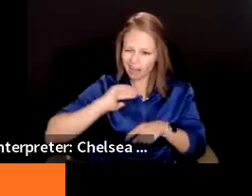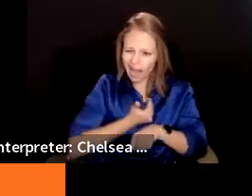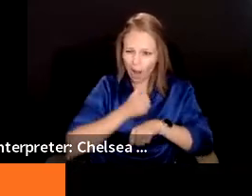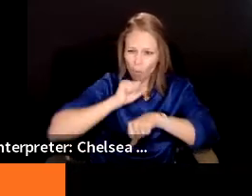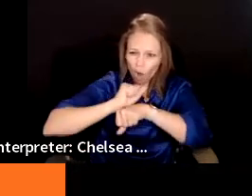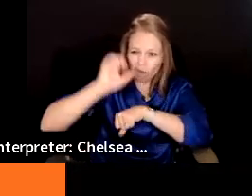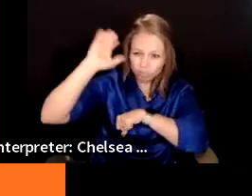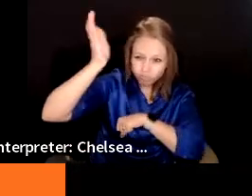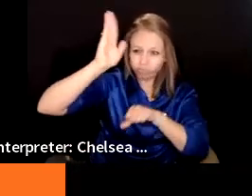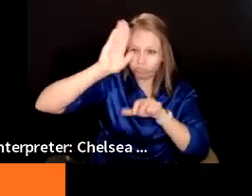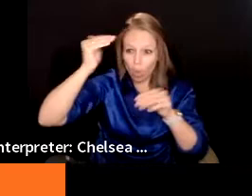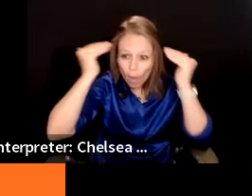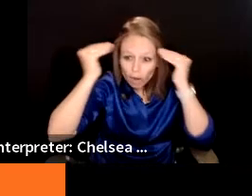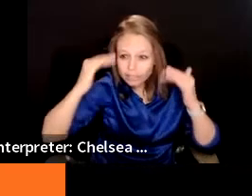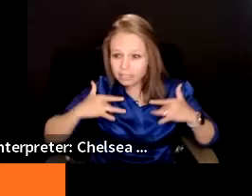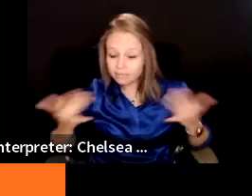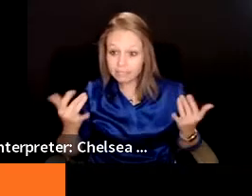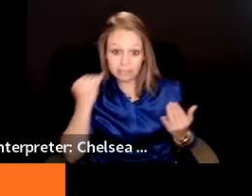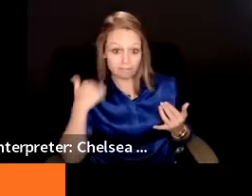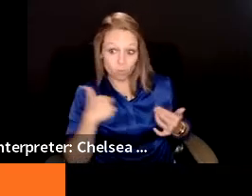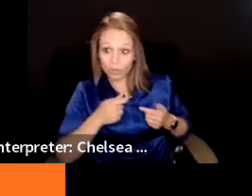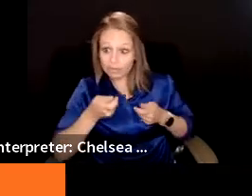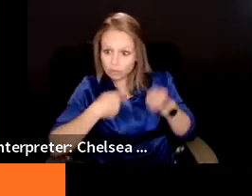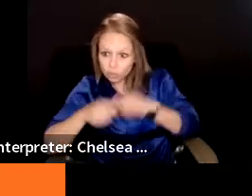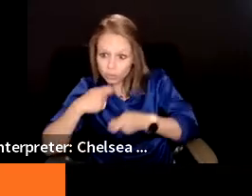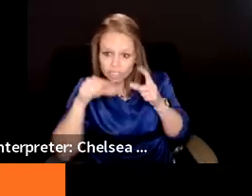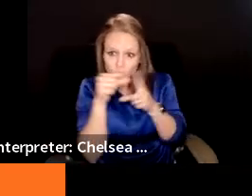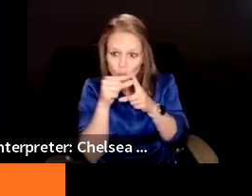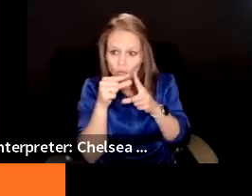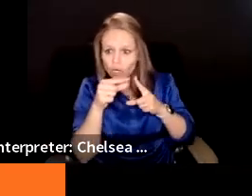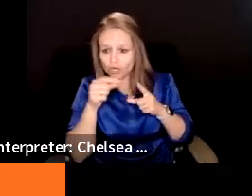Do we know by changing our language it increases the quality of patient care.